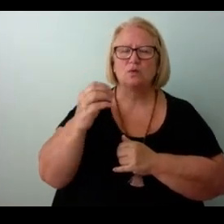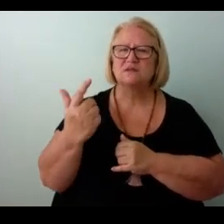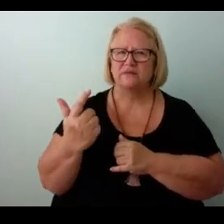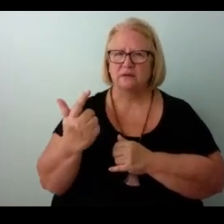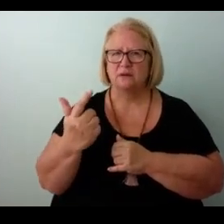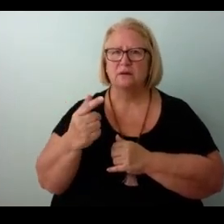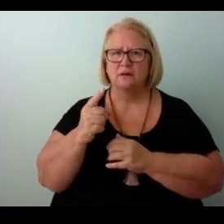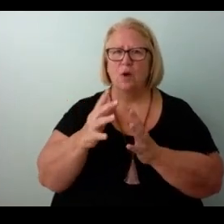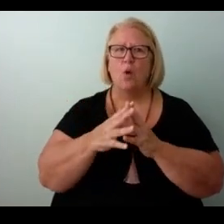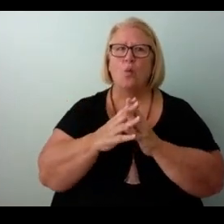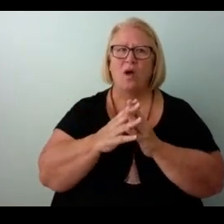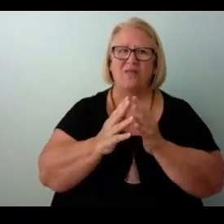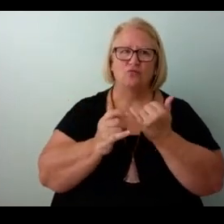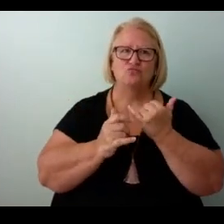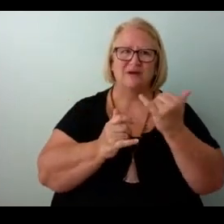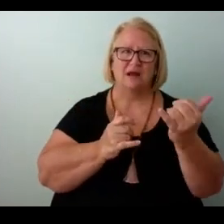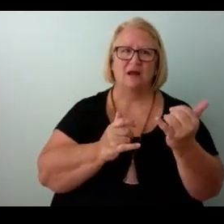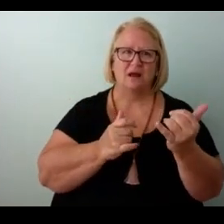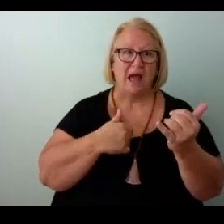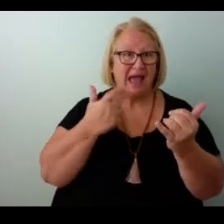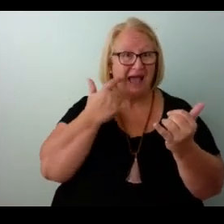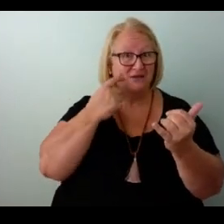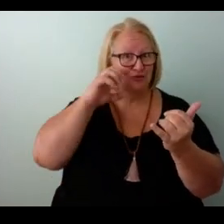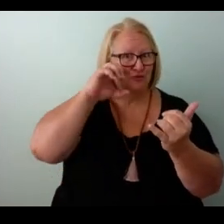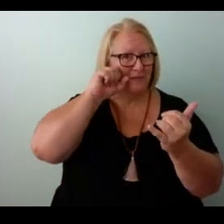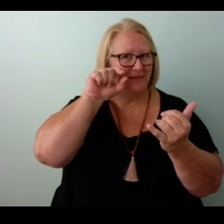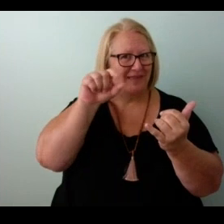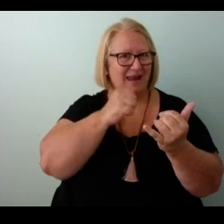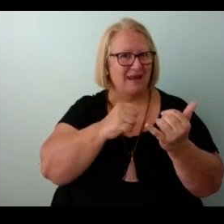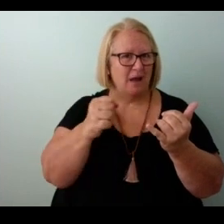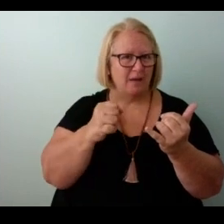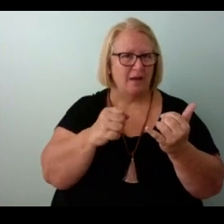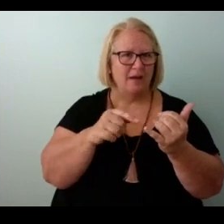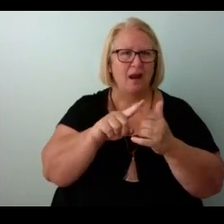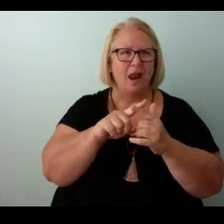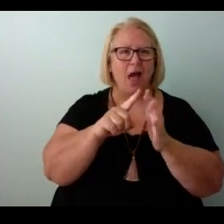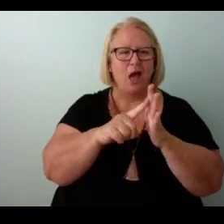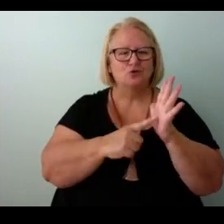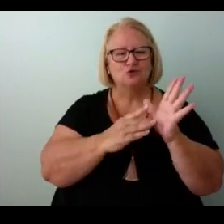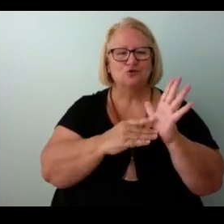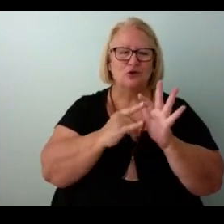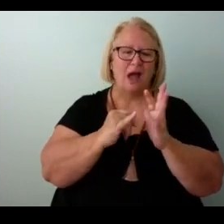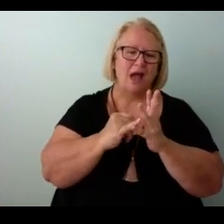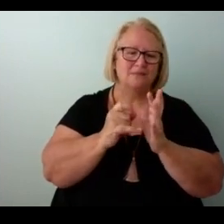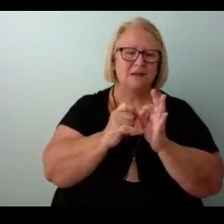now understand why I understand it easily and why I call it the James Bond number but that's a nice easy referral.